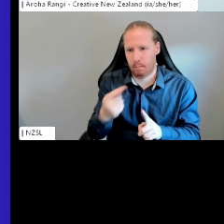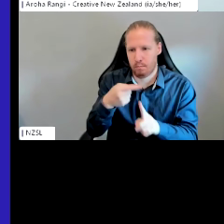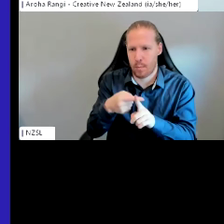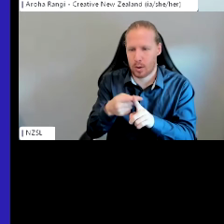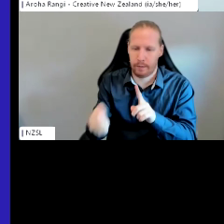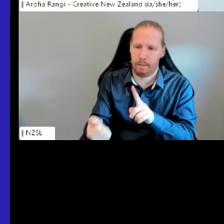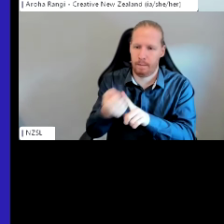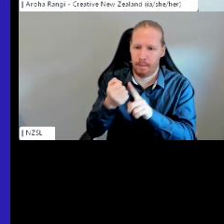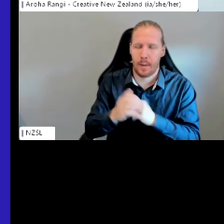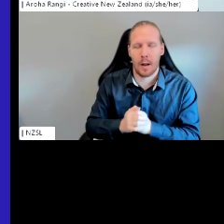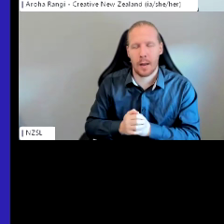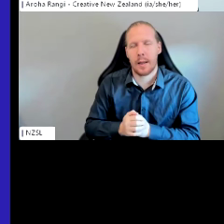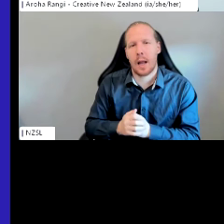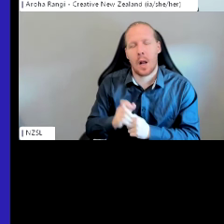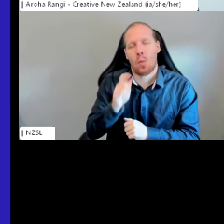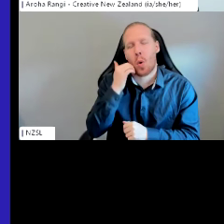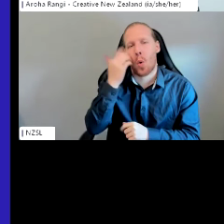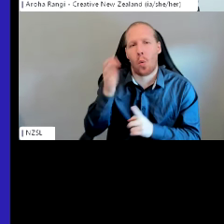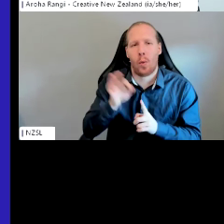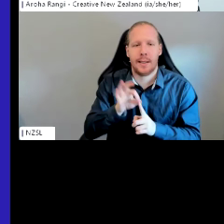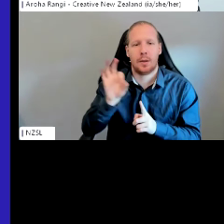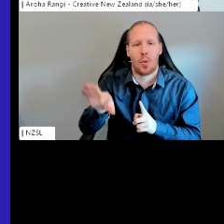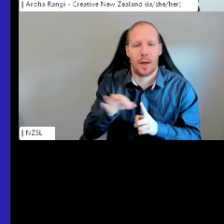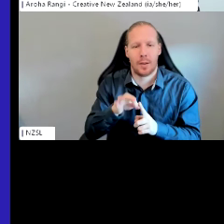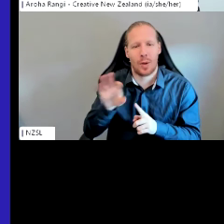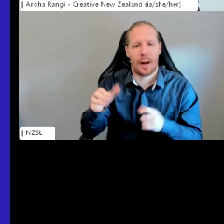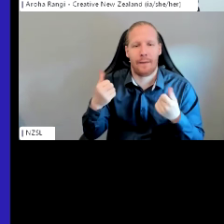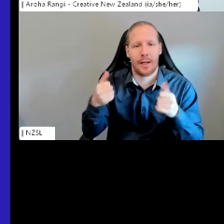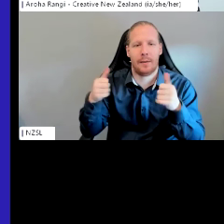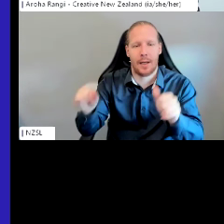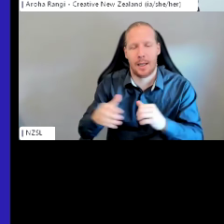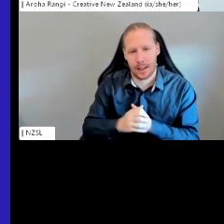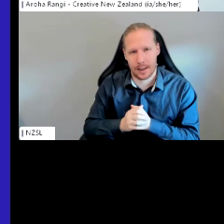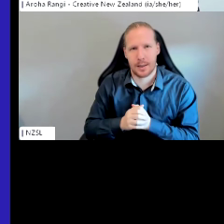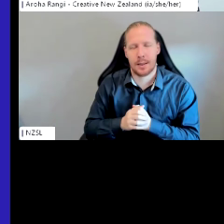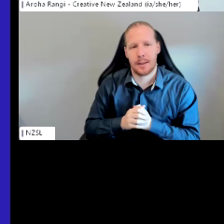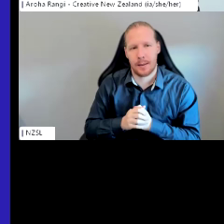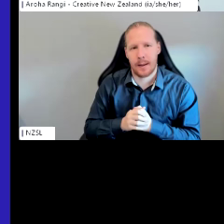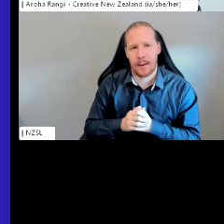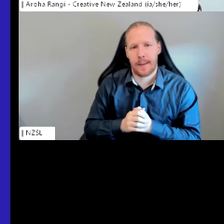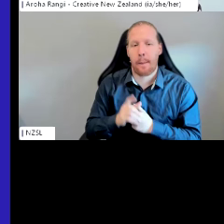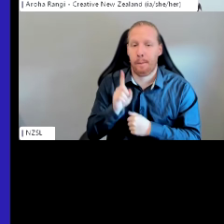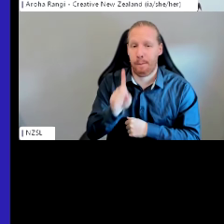than if you just say we're a good cause give us money and I think to get those opportunities and